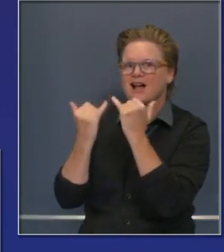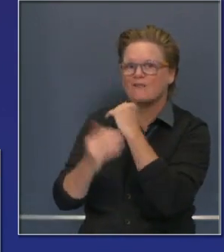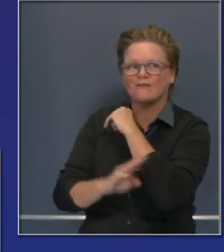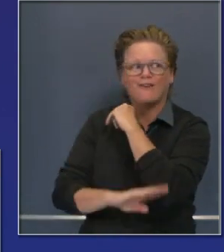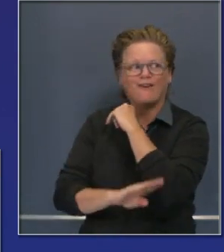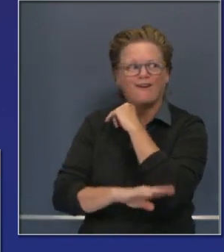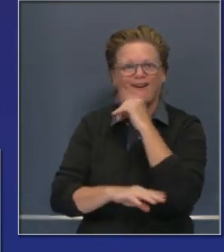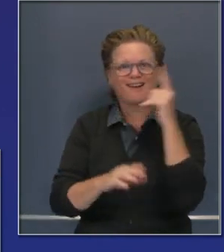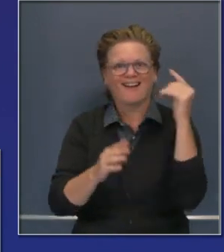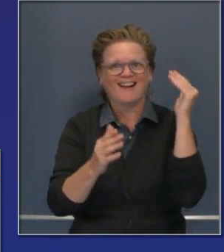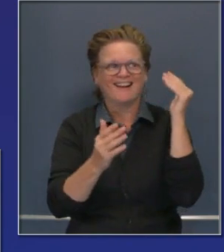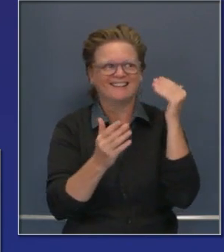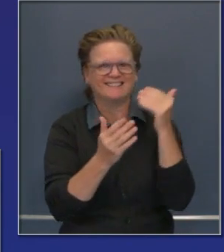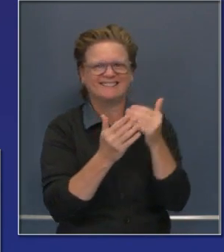WE WANT TO AVOID THAT.